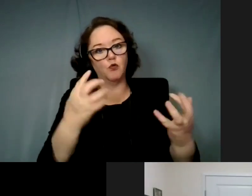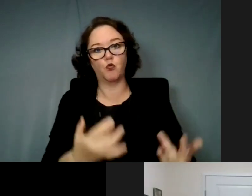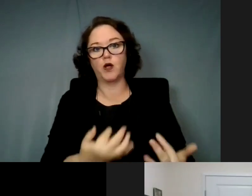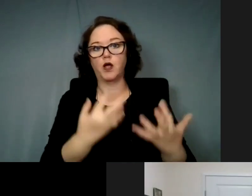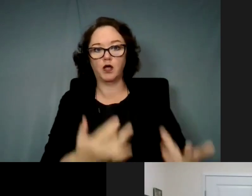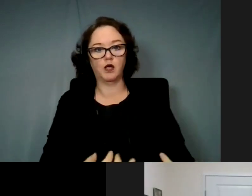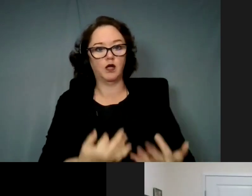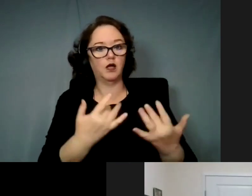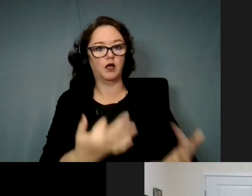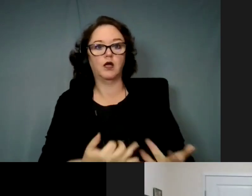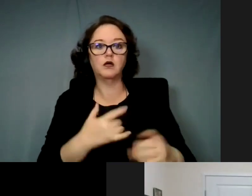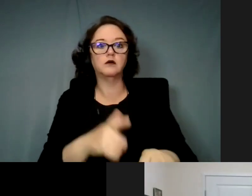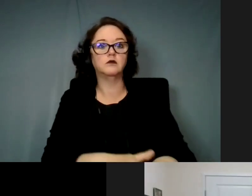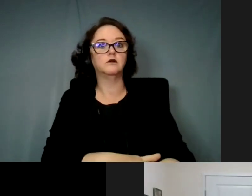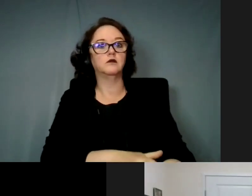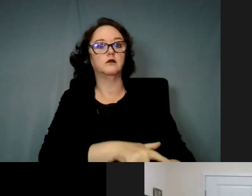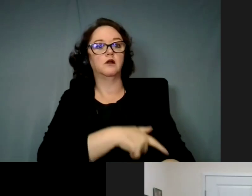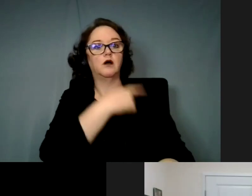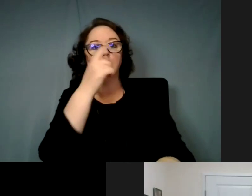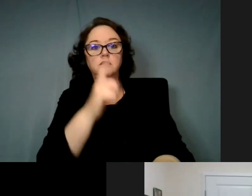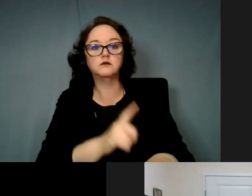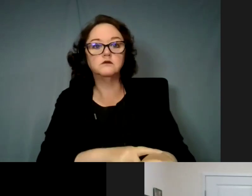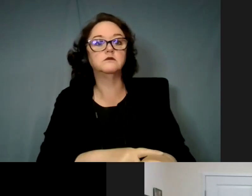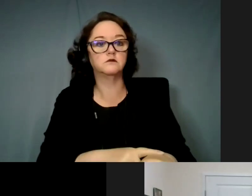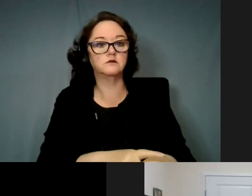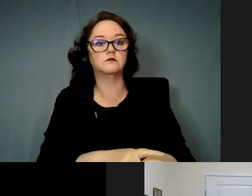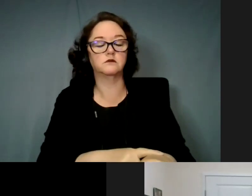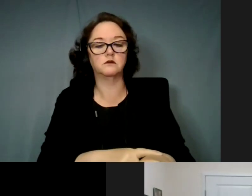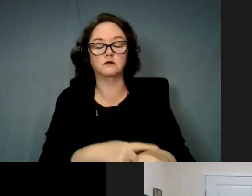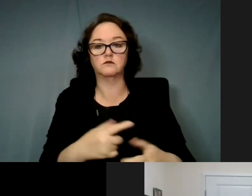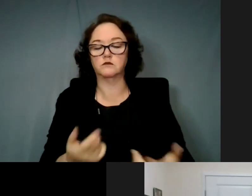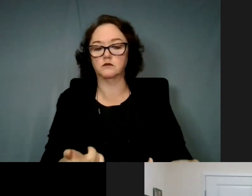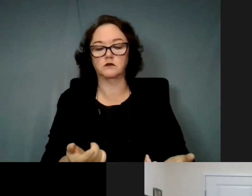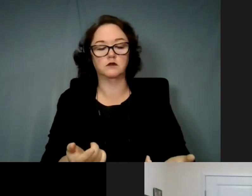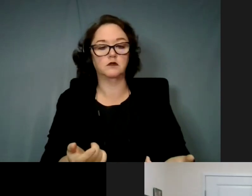intense work. So I'm like, okay, I can't stay quiet anymore. I